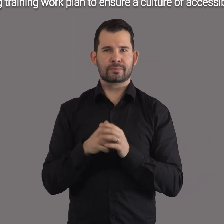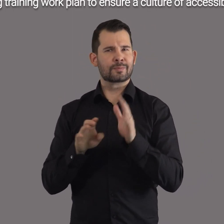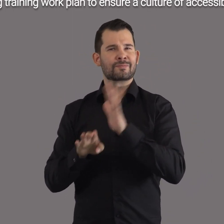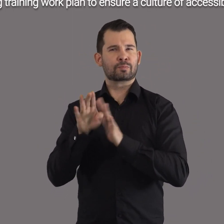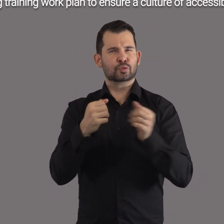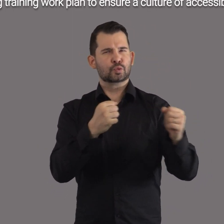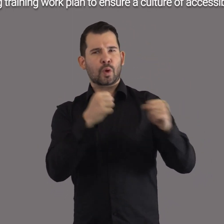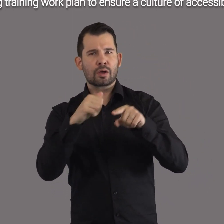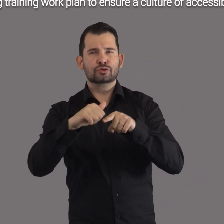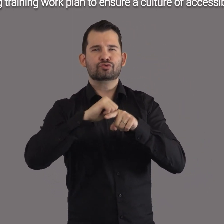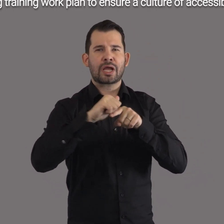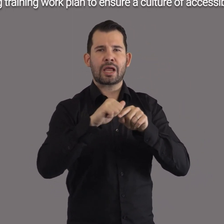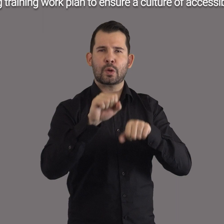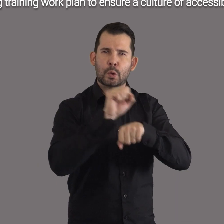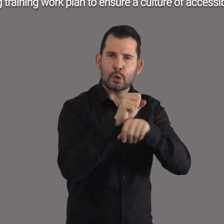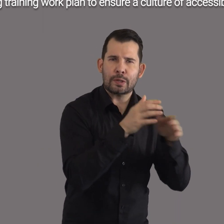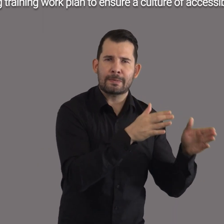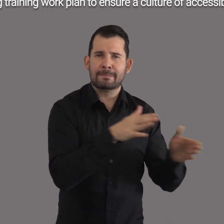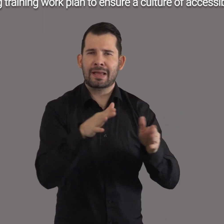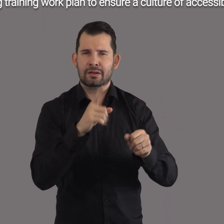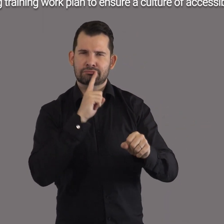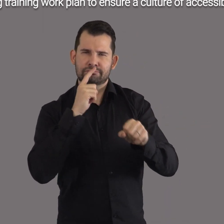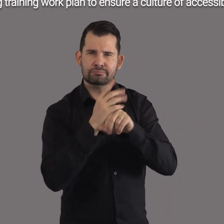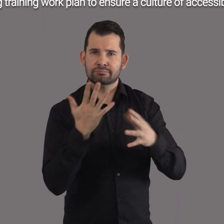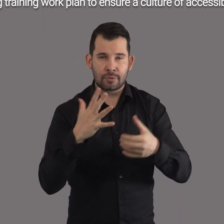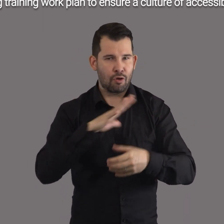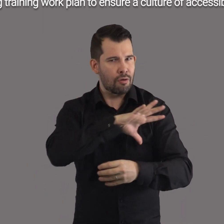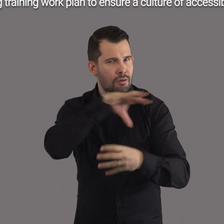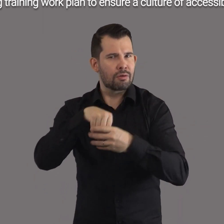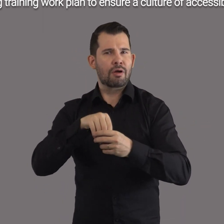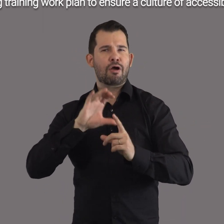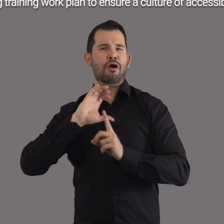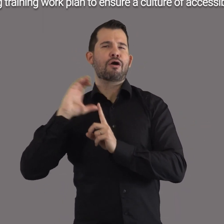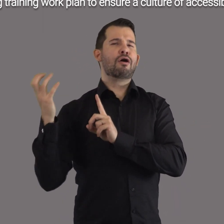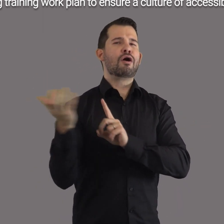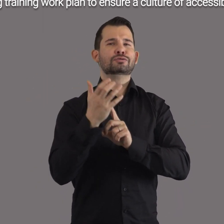developing a strong training work plan to ensure a culture of accessibility and on-going